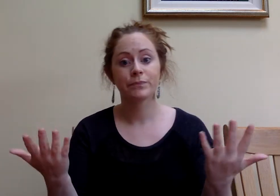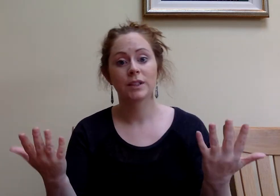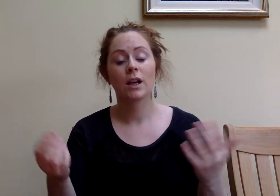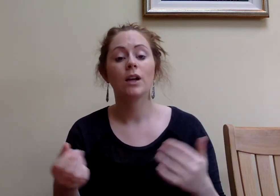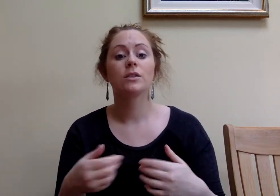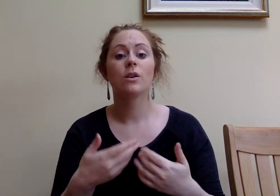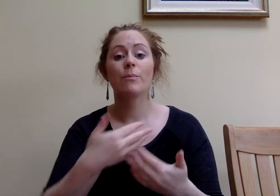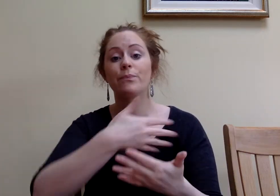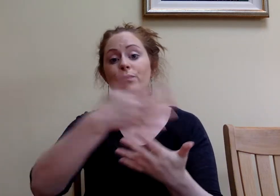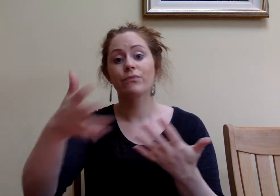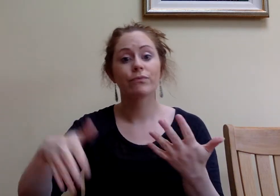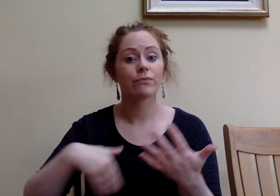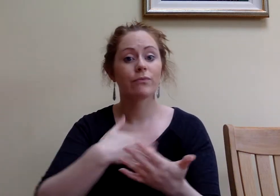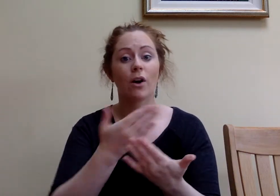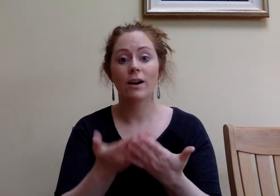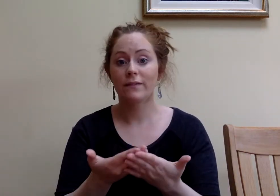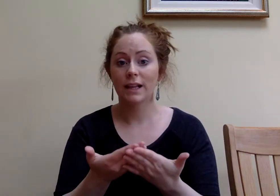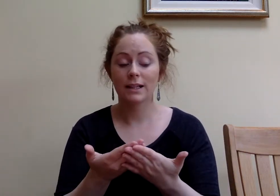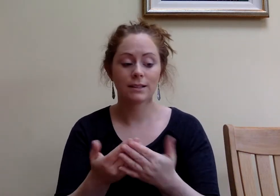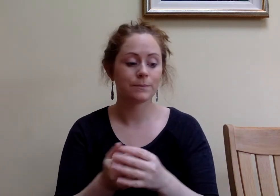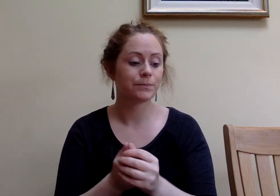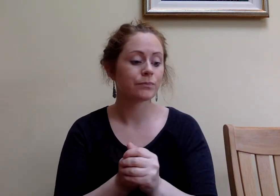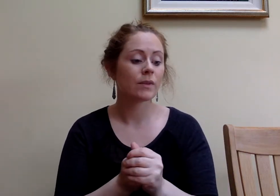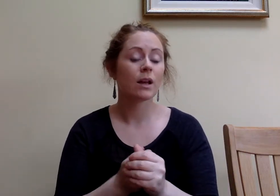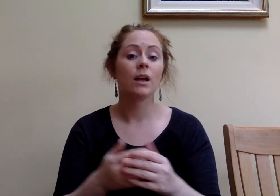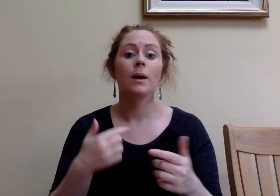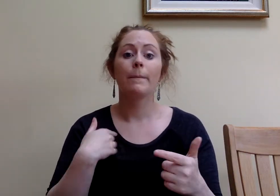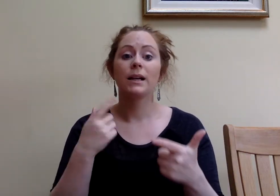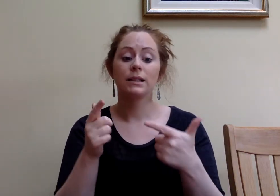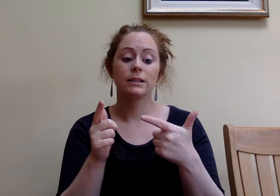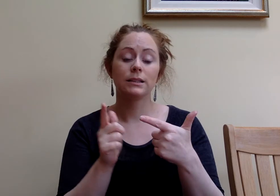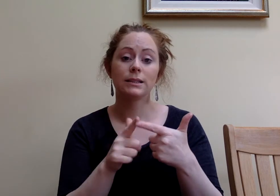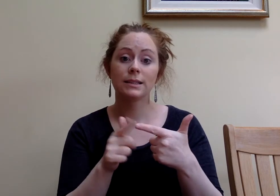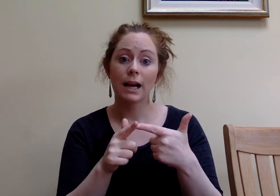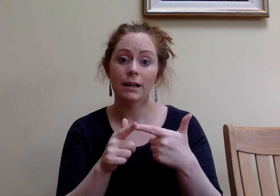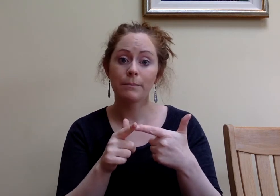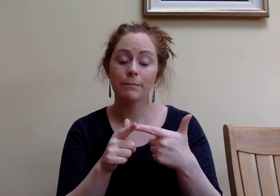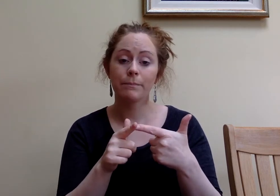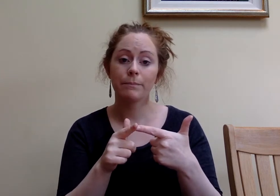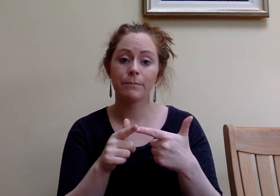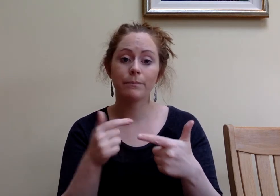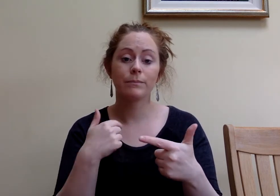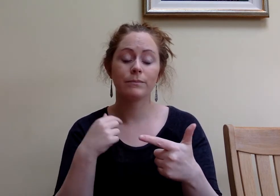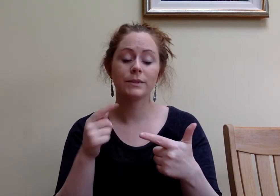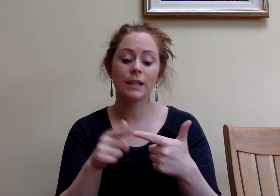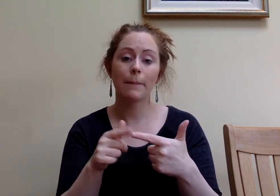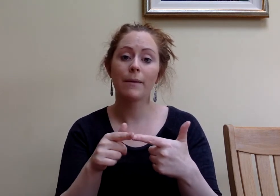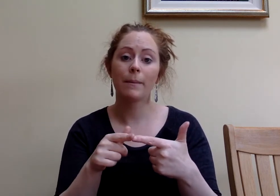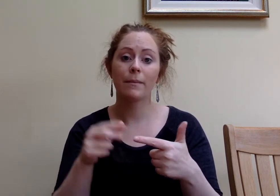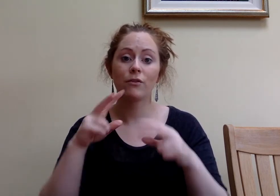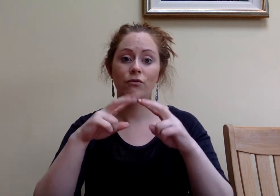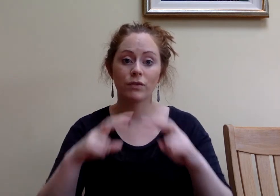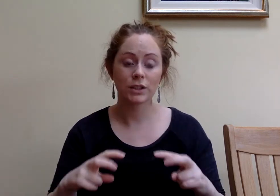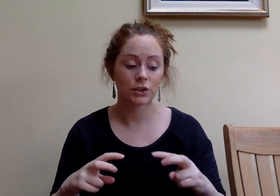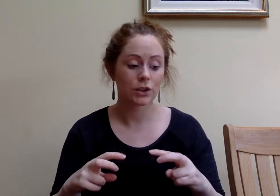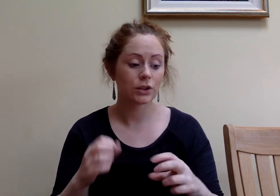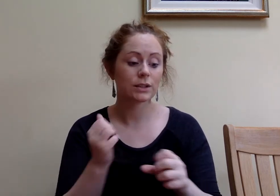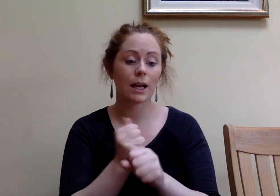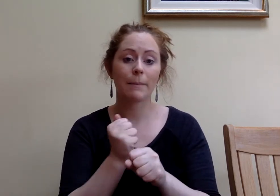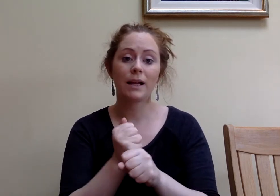So there are a lot of topics but again it depends on what you want to talk about. Now, second part of my research.